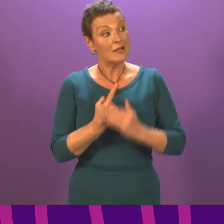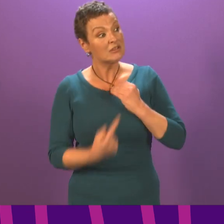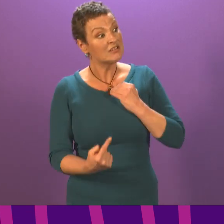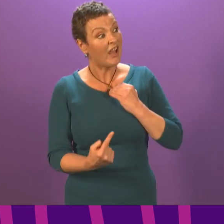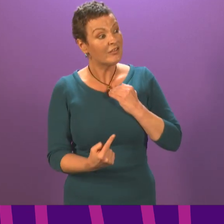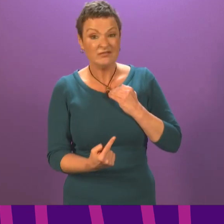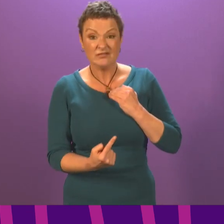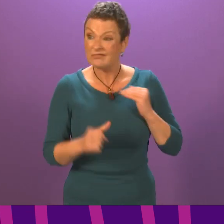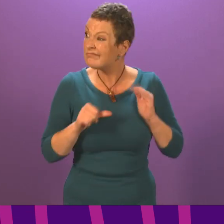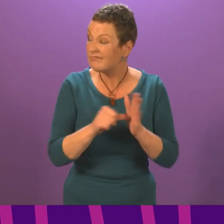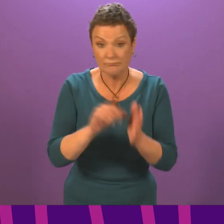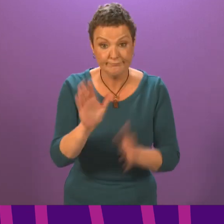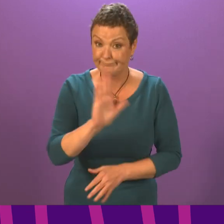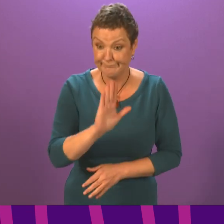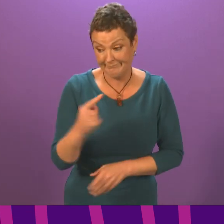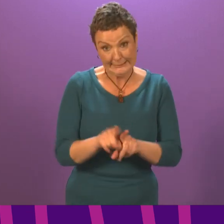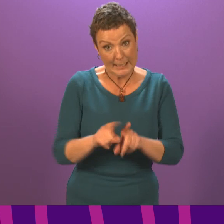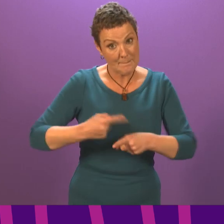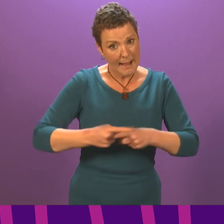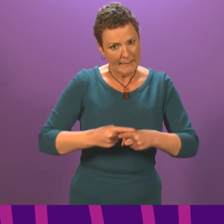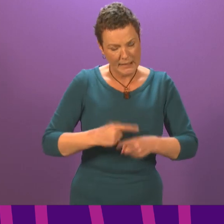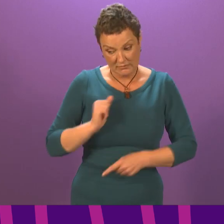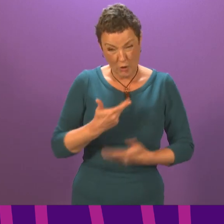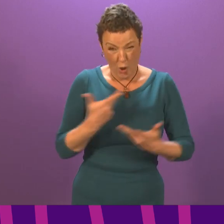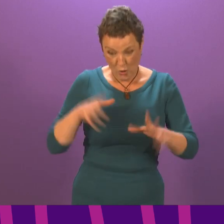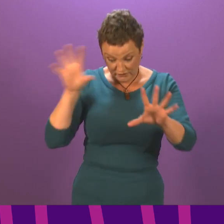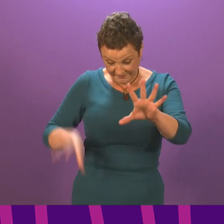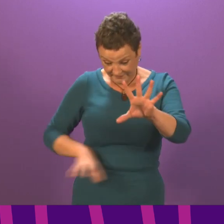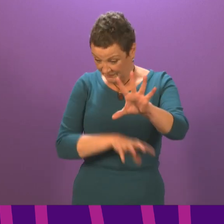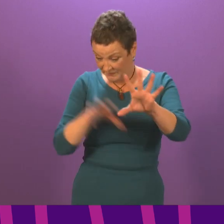now. In large parts of England, hospitality is closed completely, and the whole of Wales